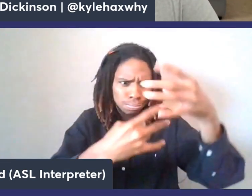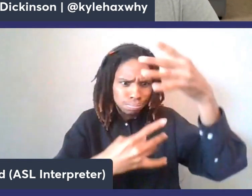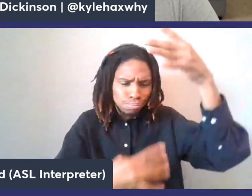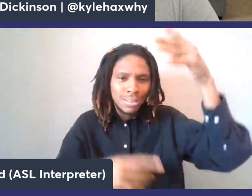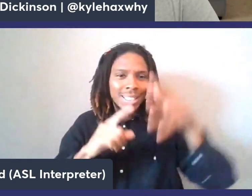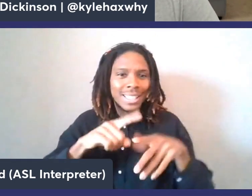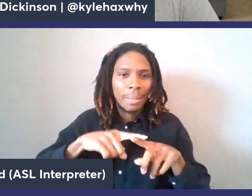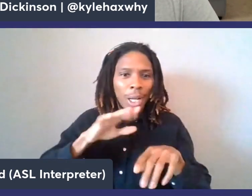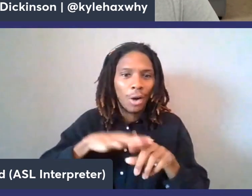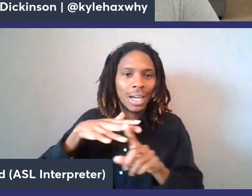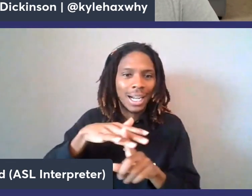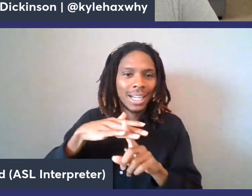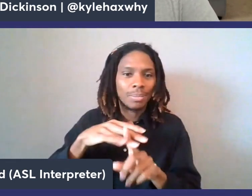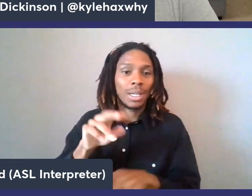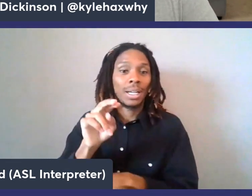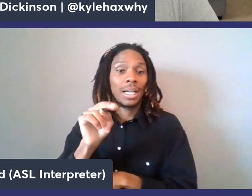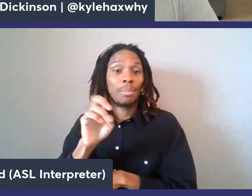and this is where neural translation comes in.